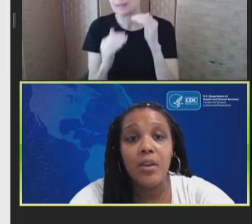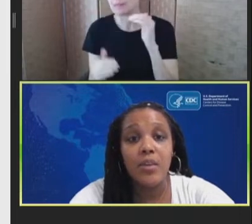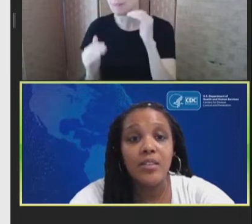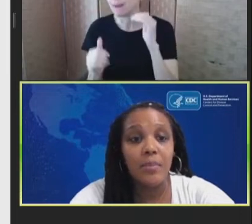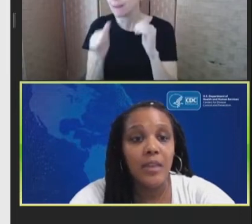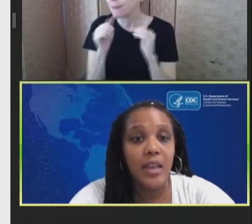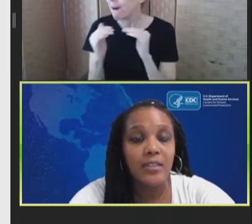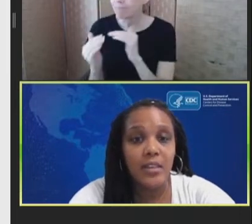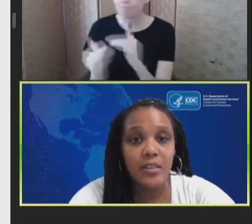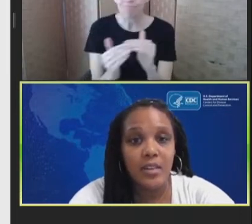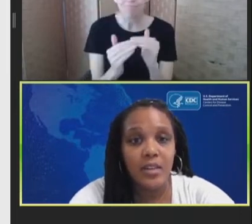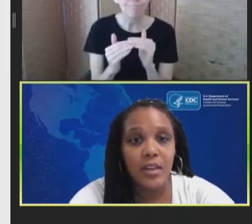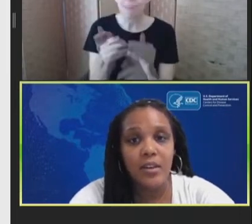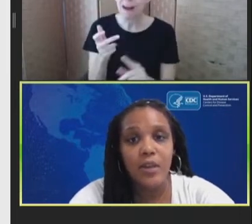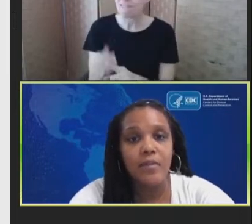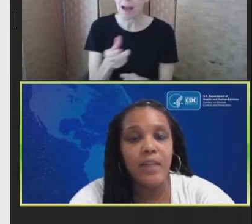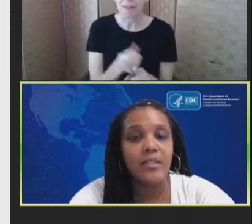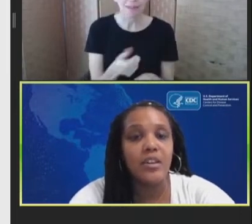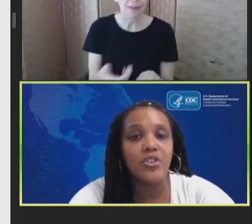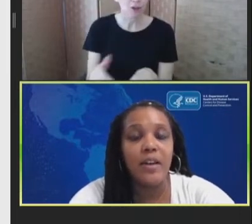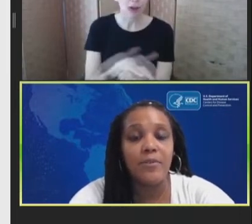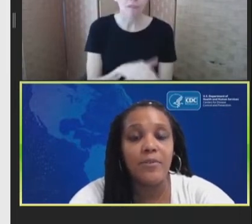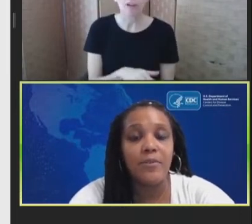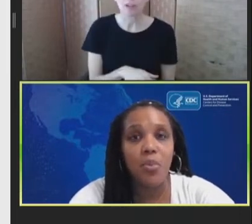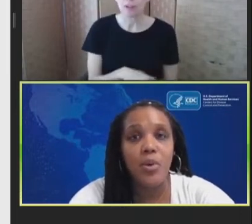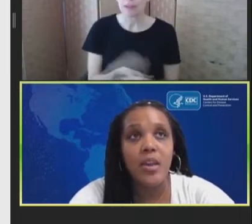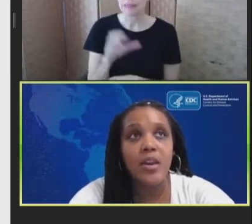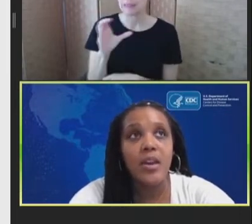You know, it's something at CDC in the COVID vaccination effort that we